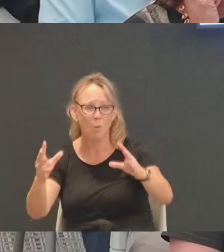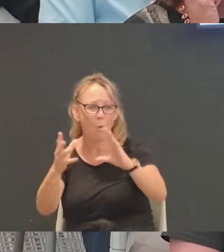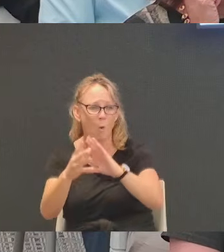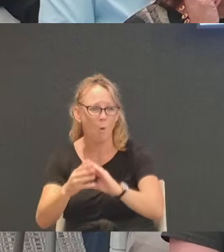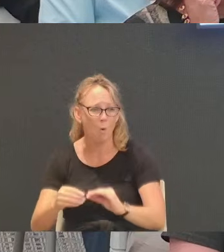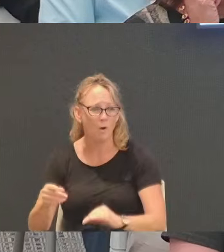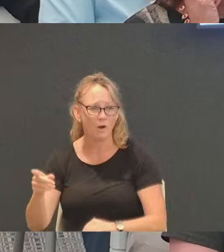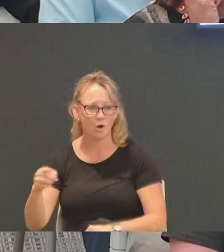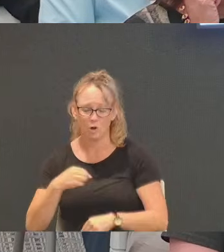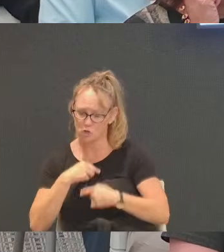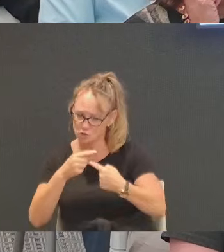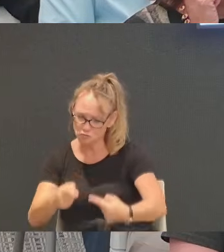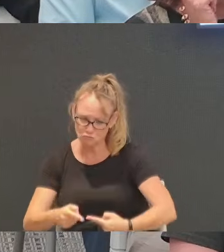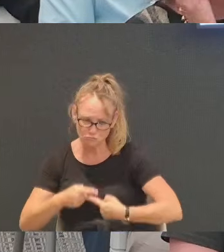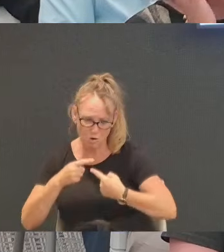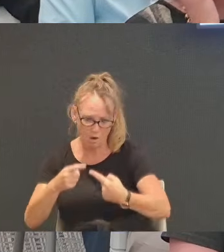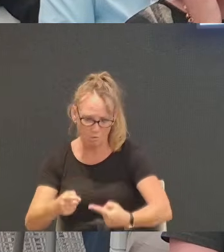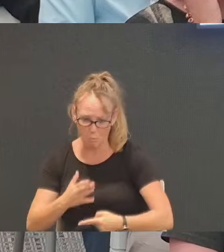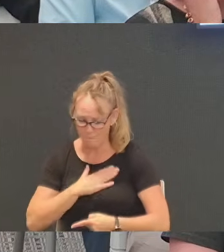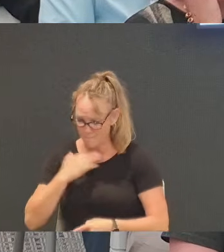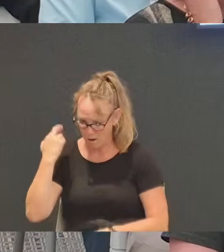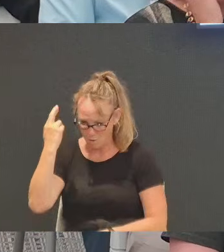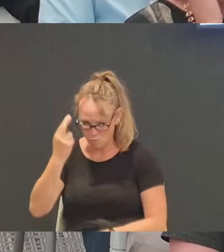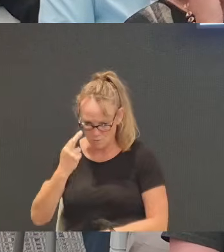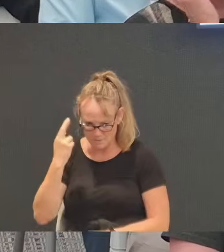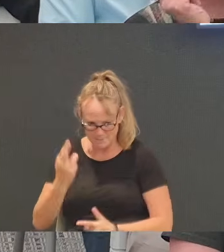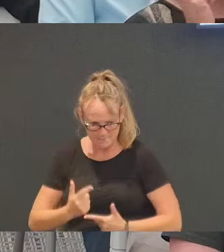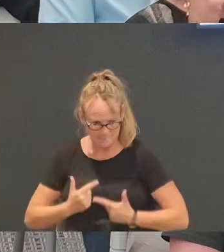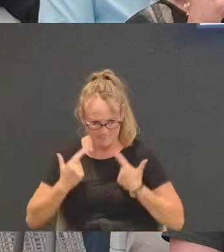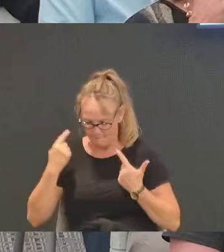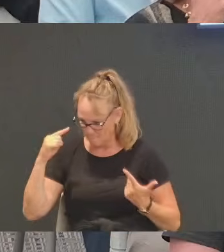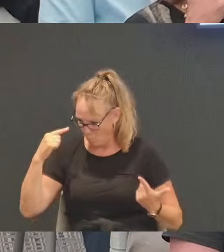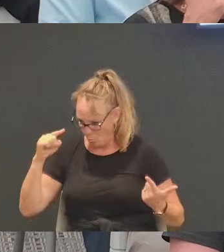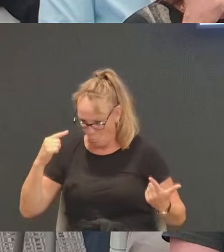reason in life and the last few months showed her just how much she had to live for. She vowed